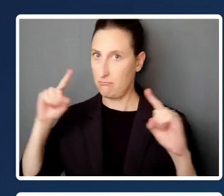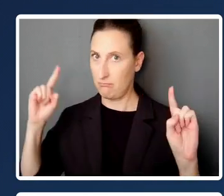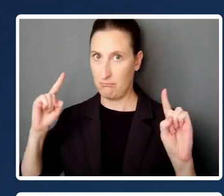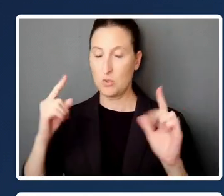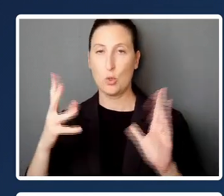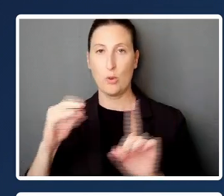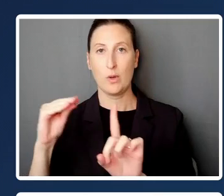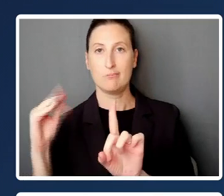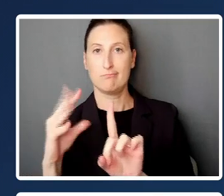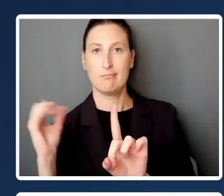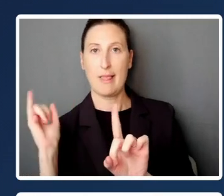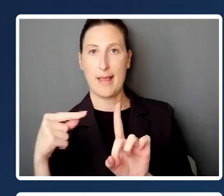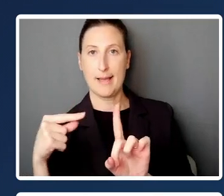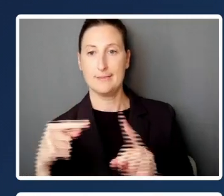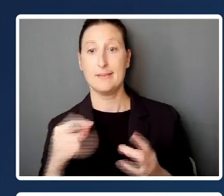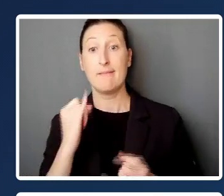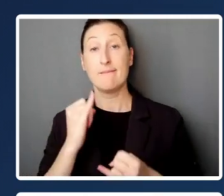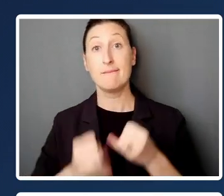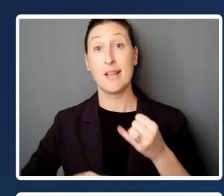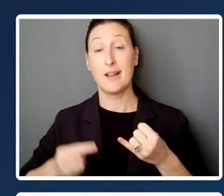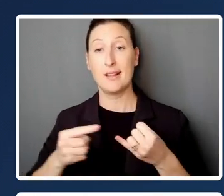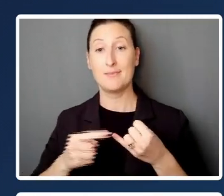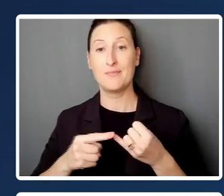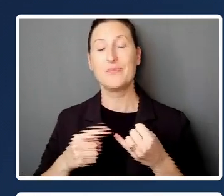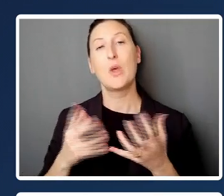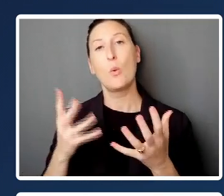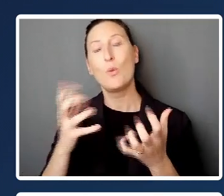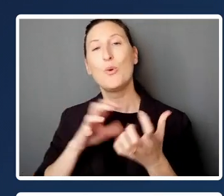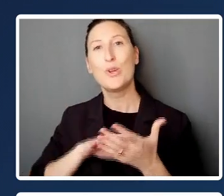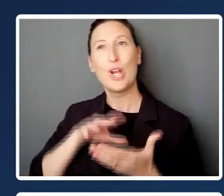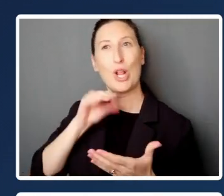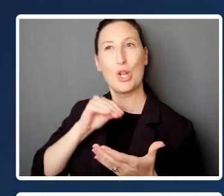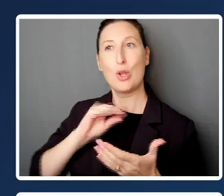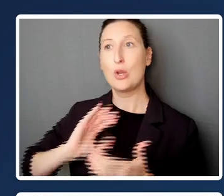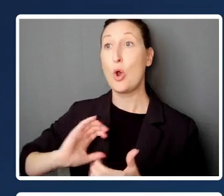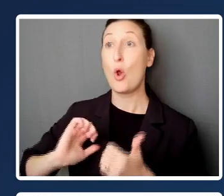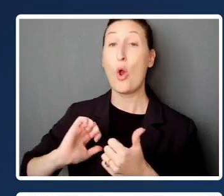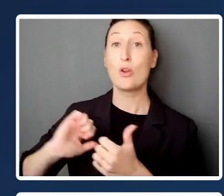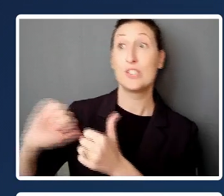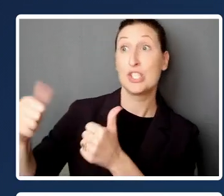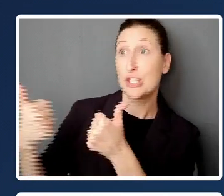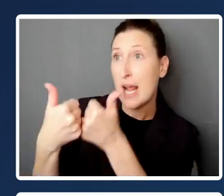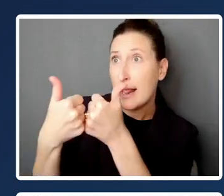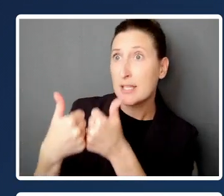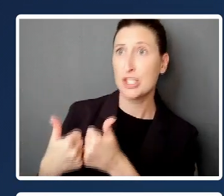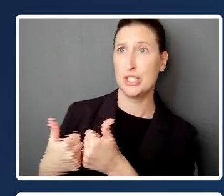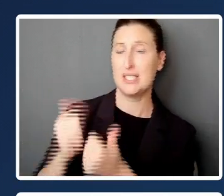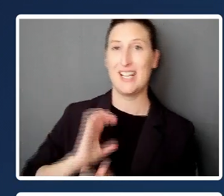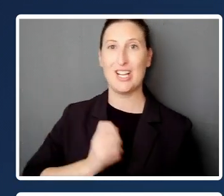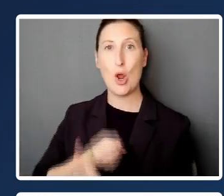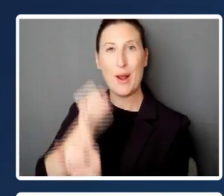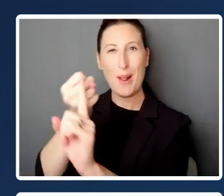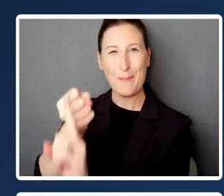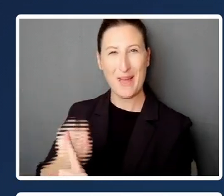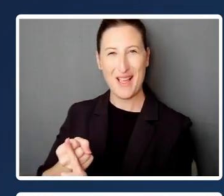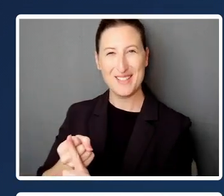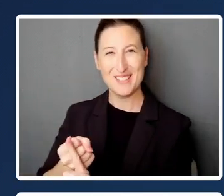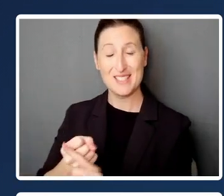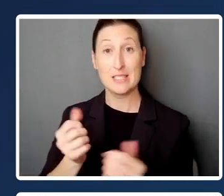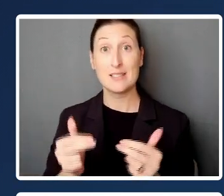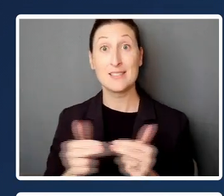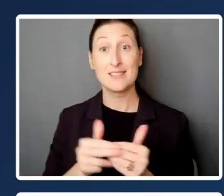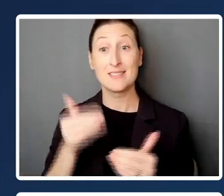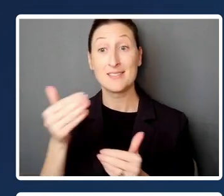we want to learn about our challenges and impacts. So, that'll wrap us up. Next slide, please.